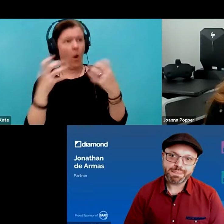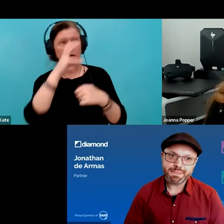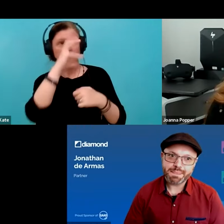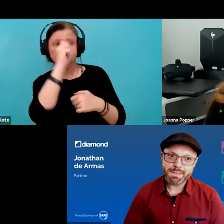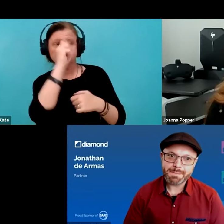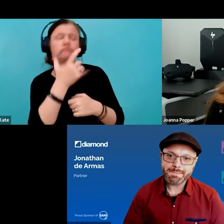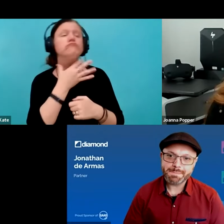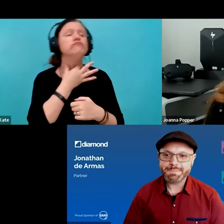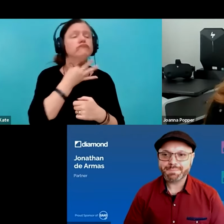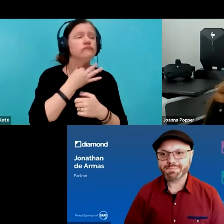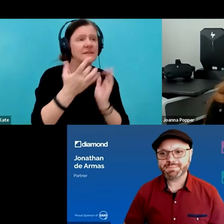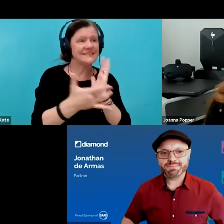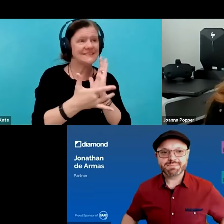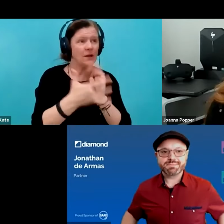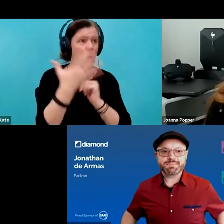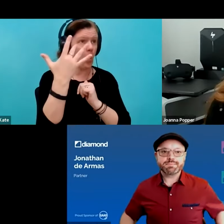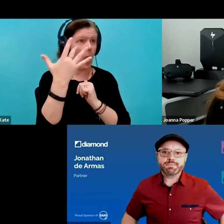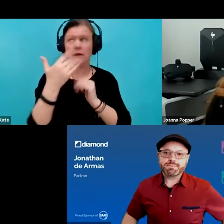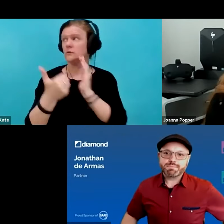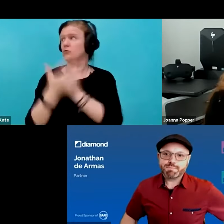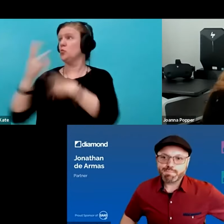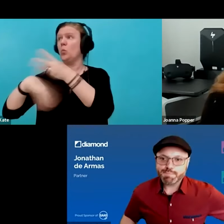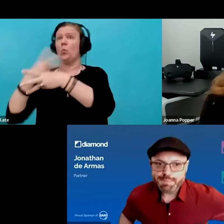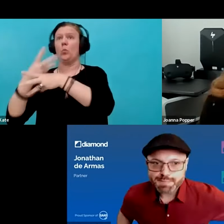devices because of the new world we're in.